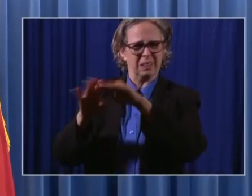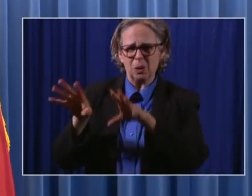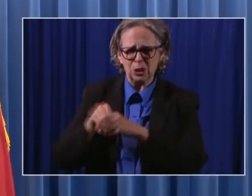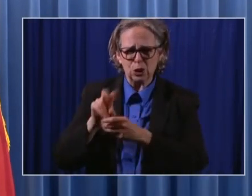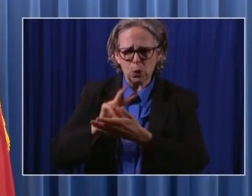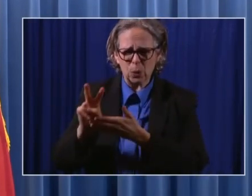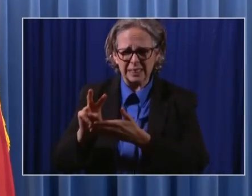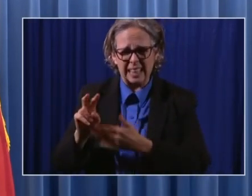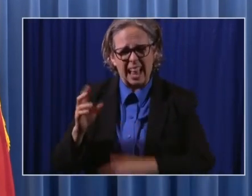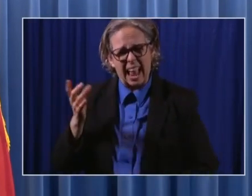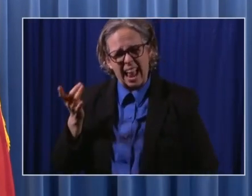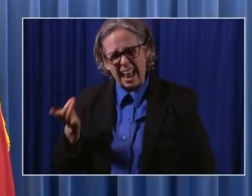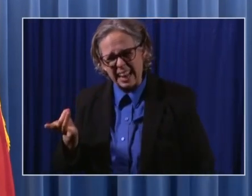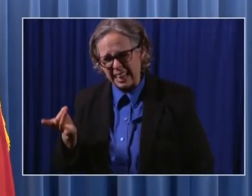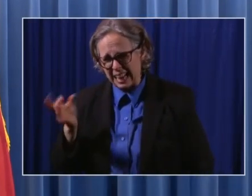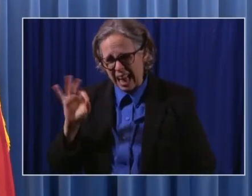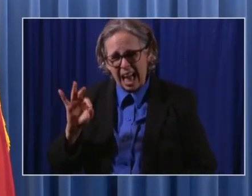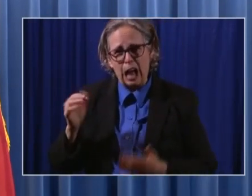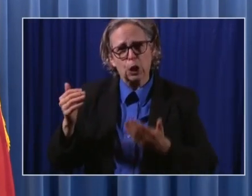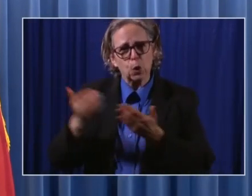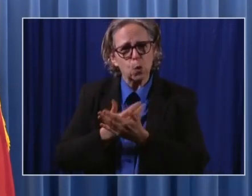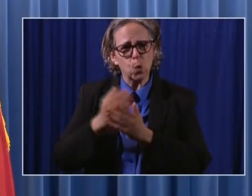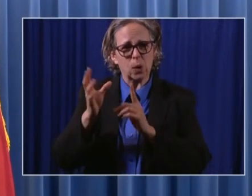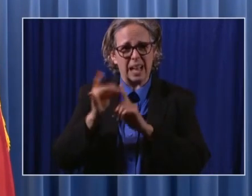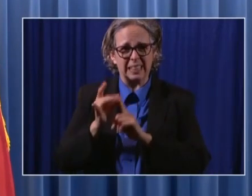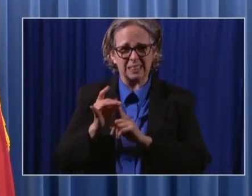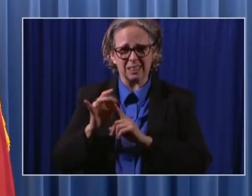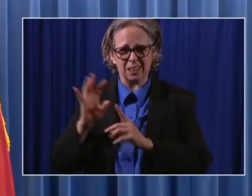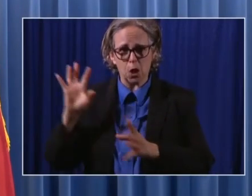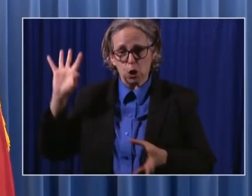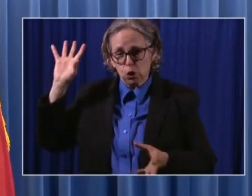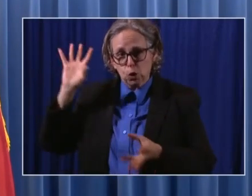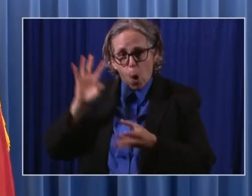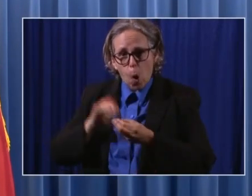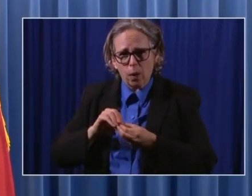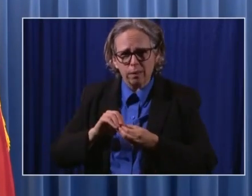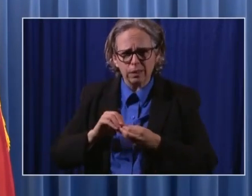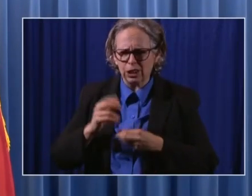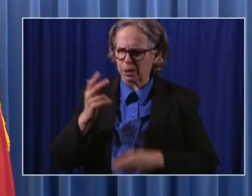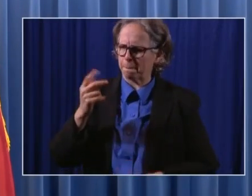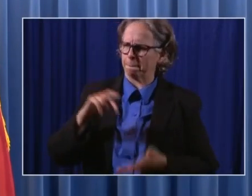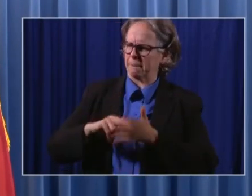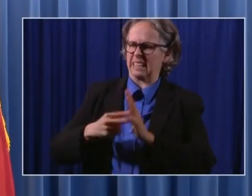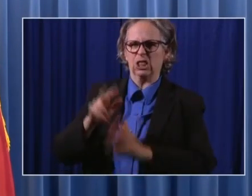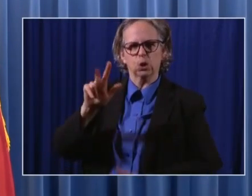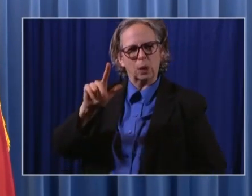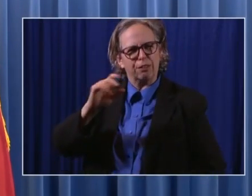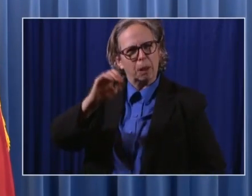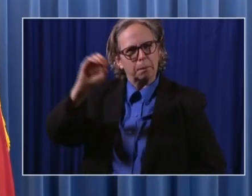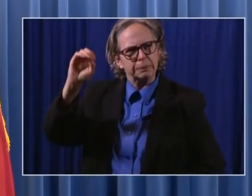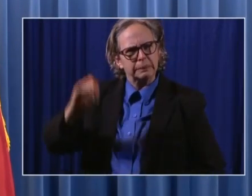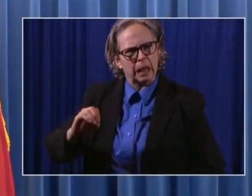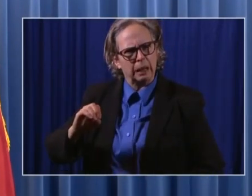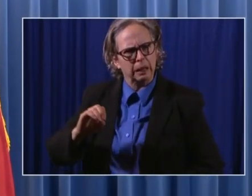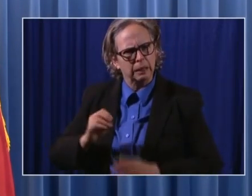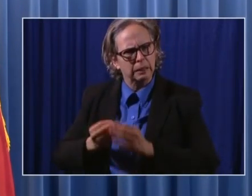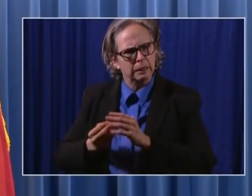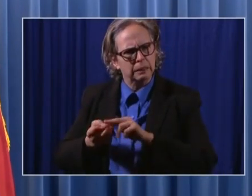OFFICIALS ARE CONCERNED WITH THE UPTICK IN CASES THAT THEY ARE SEEING. IN JUST TWO WEEKS, 89 CASES OR 23% OF THE TOTAL NUMBER OF